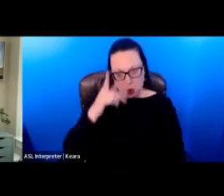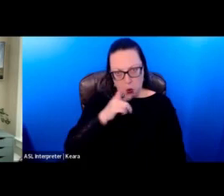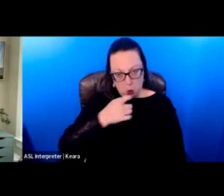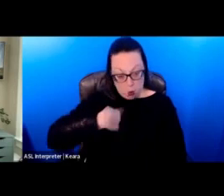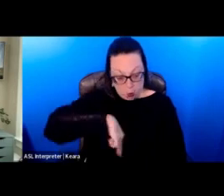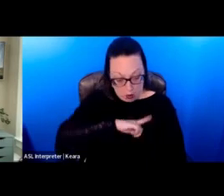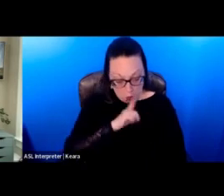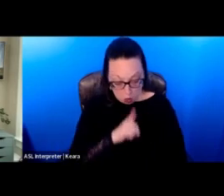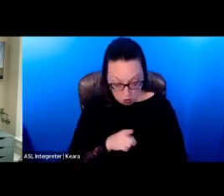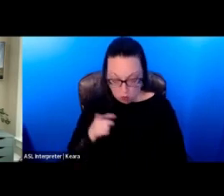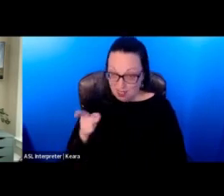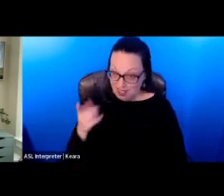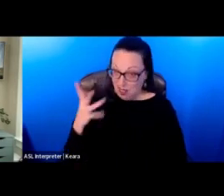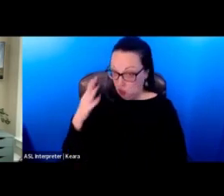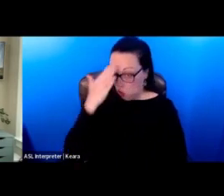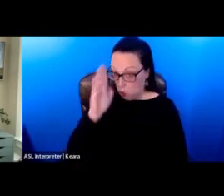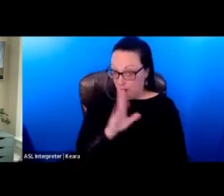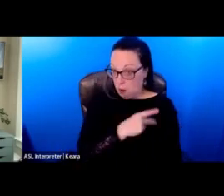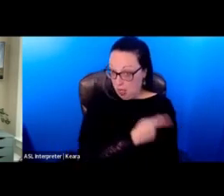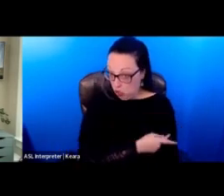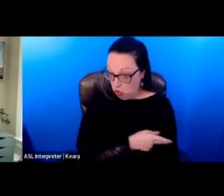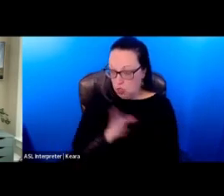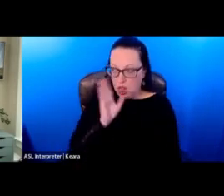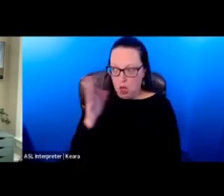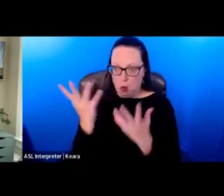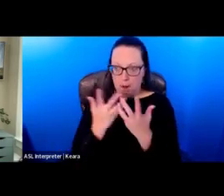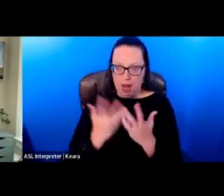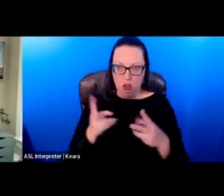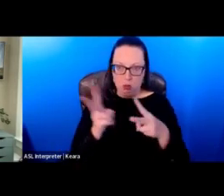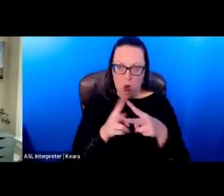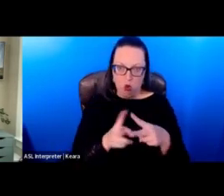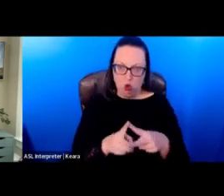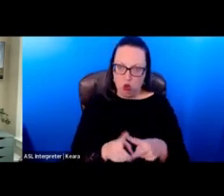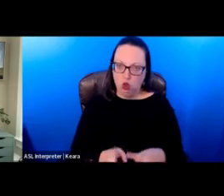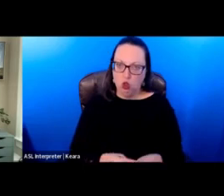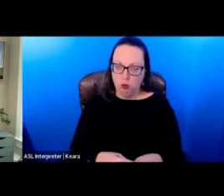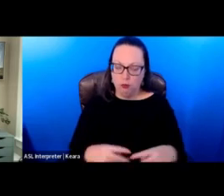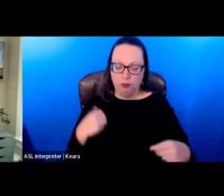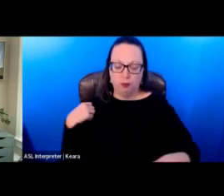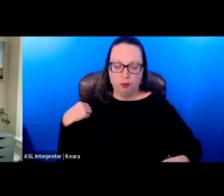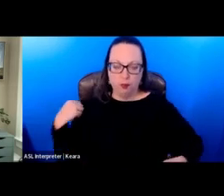where their patients were. And then when matching would go on that way. We also did a lot with